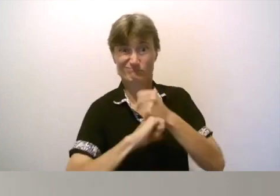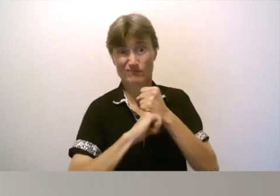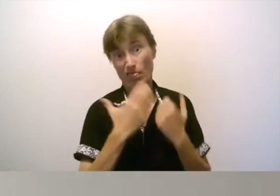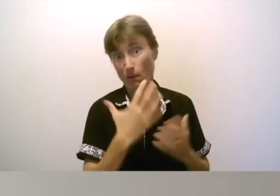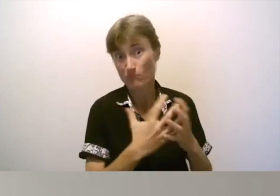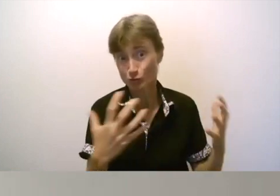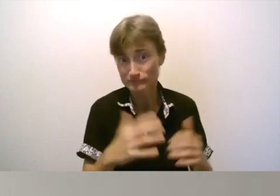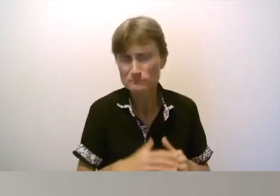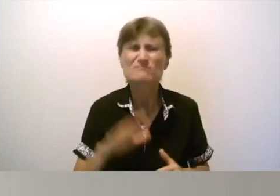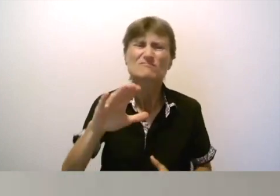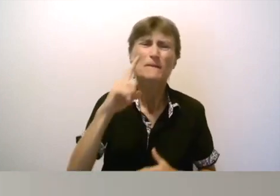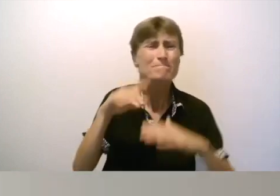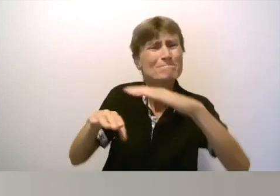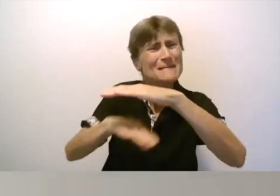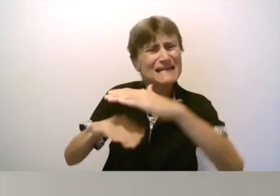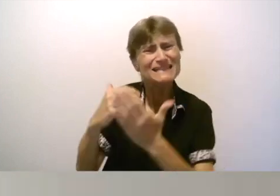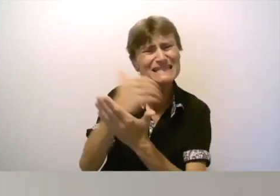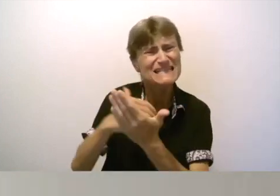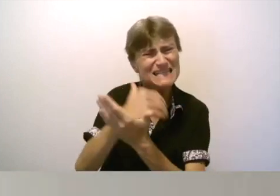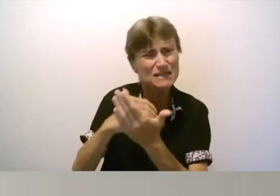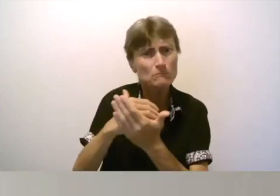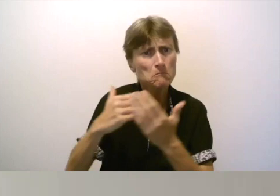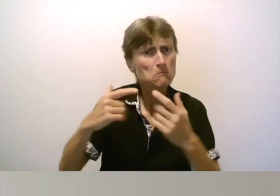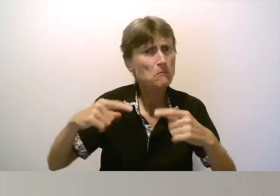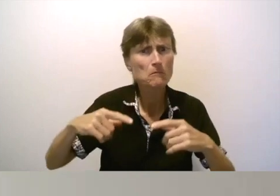because there was emergency funding available during uh because of program